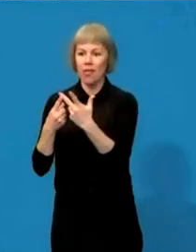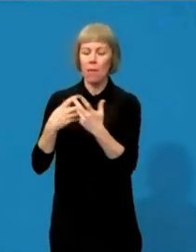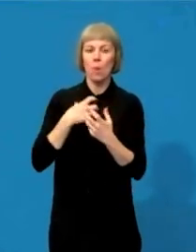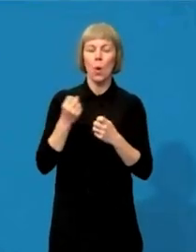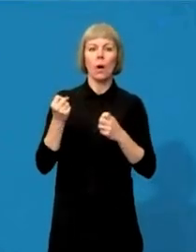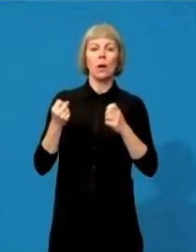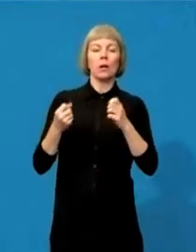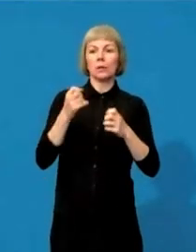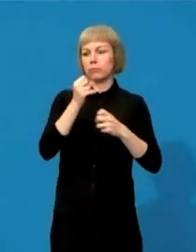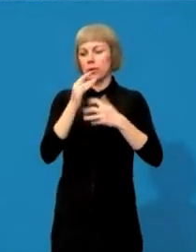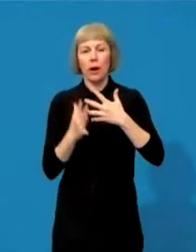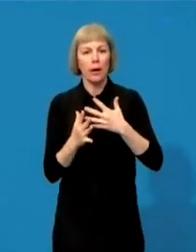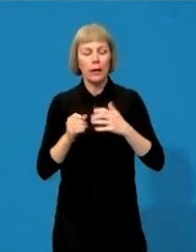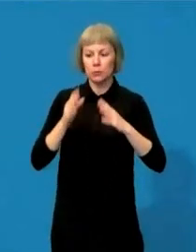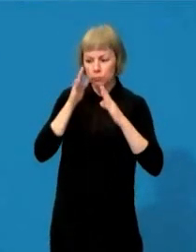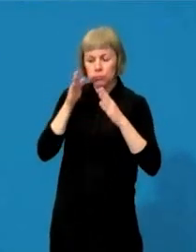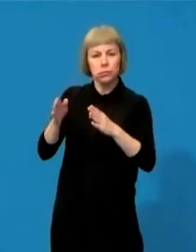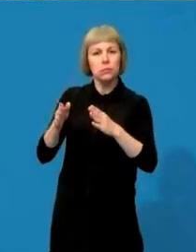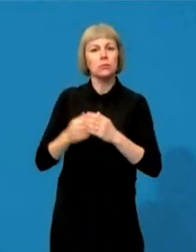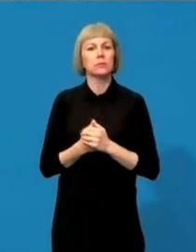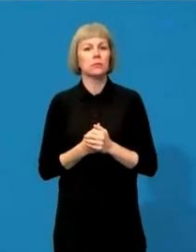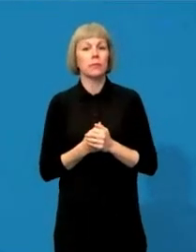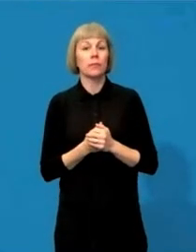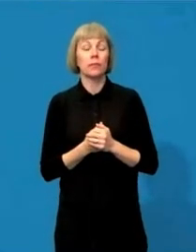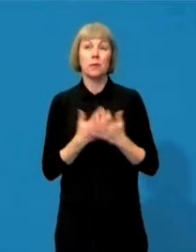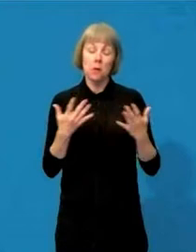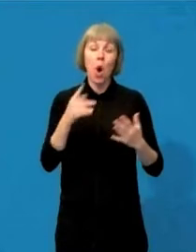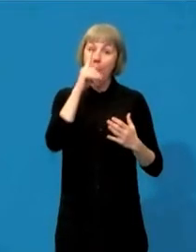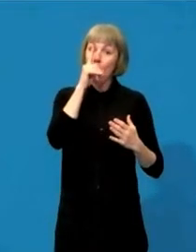if he was in Perth or Melbourne or Sydney or whatever, because there would be specialists